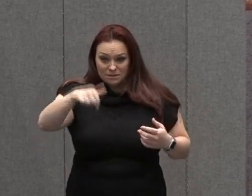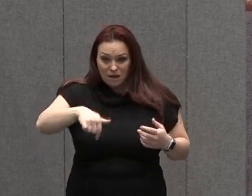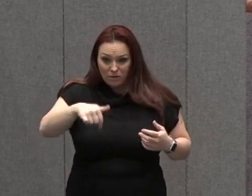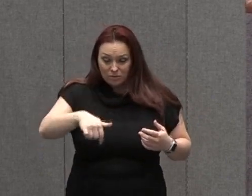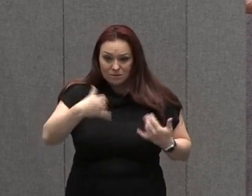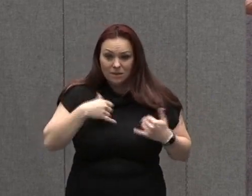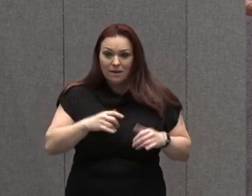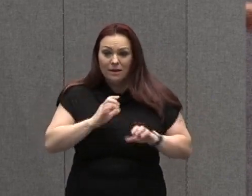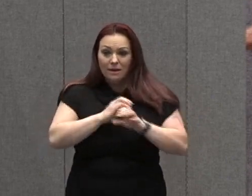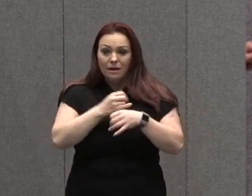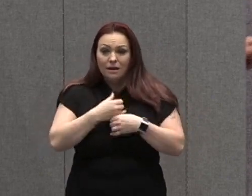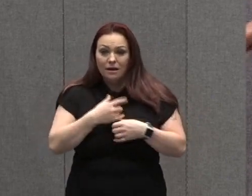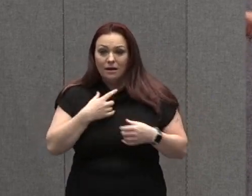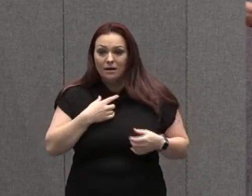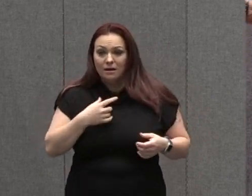So the way you can make a drum.